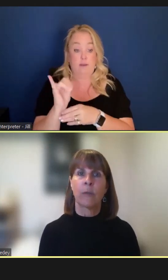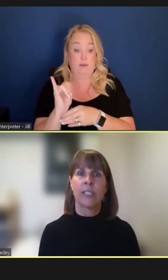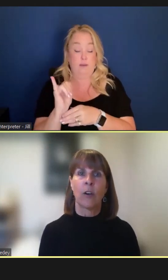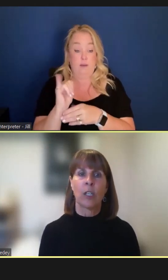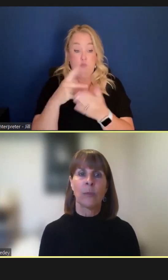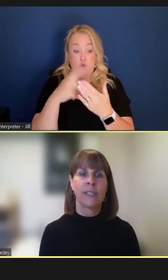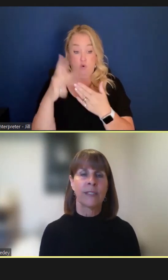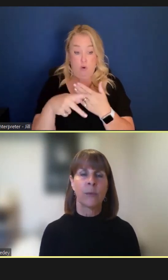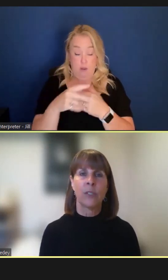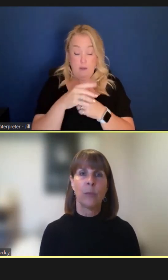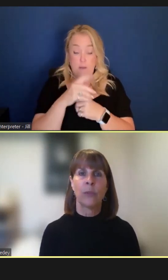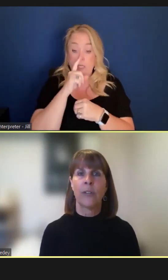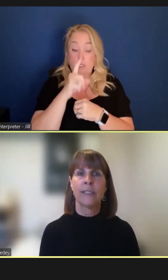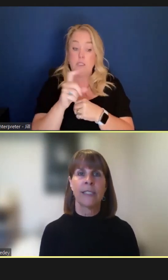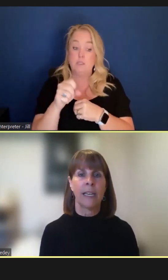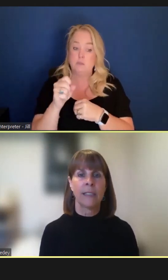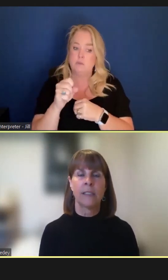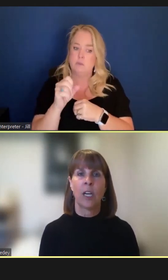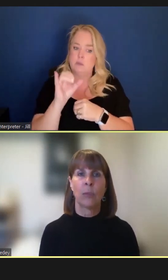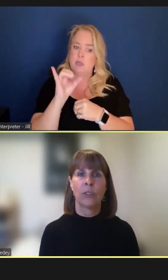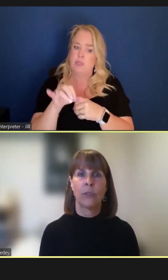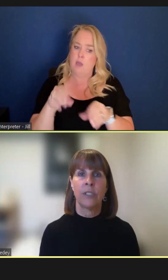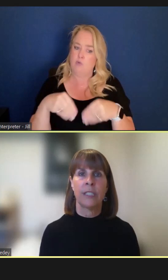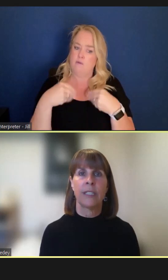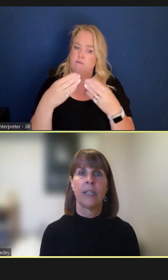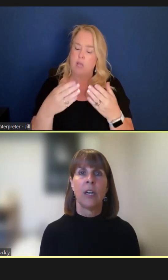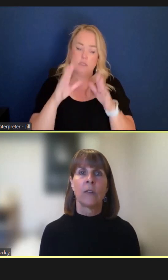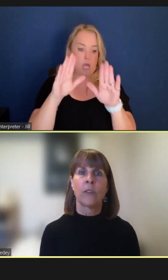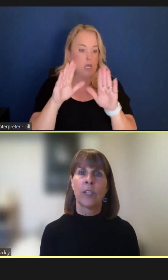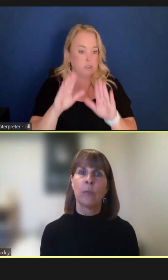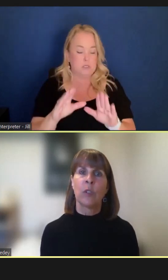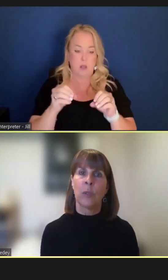outcomes is it really provides an excellent opportunity for them to be